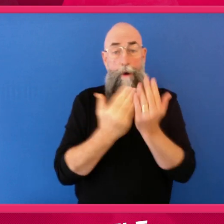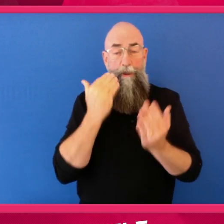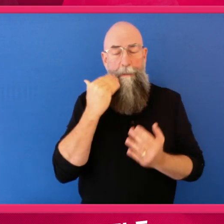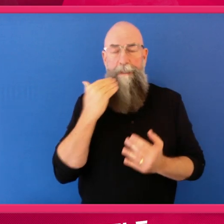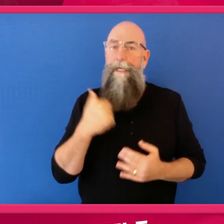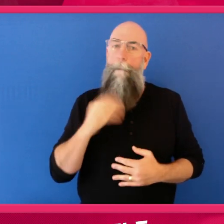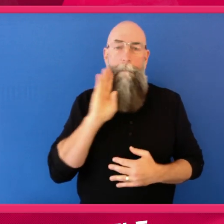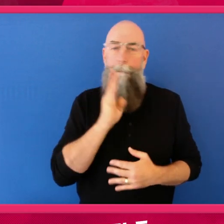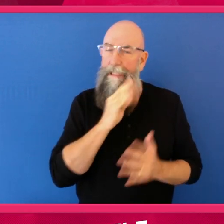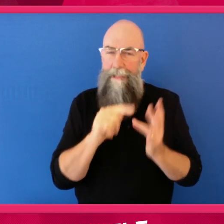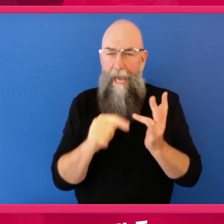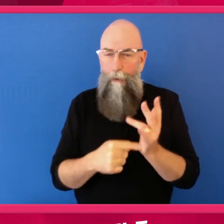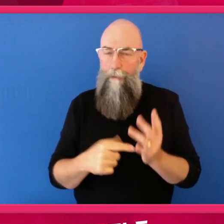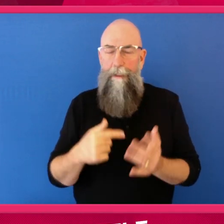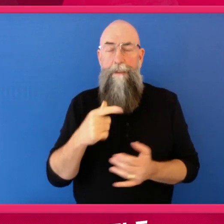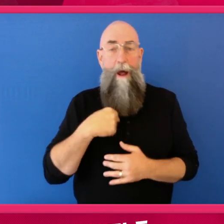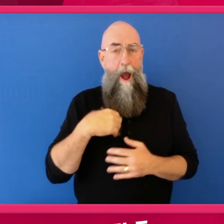was maybe playing in the back of my mind before the race. But once I turned for home, and